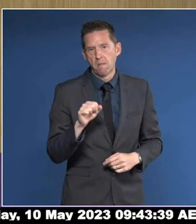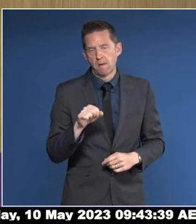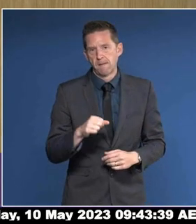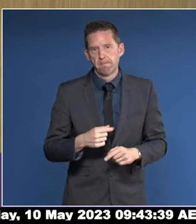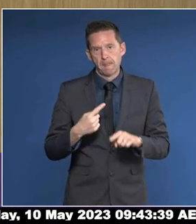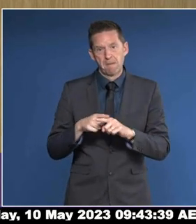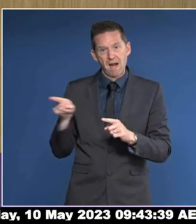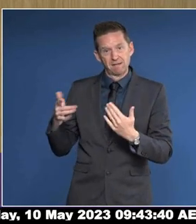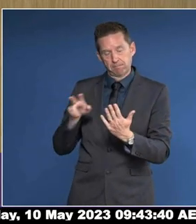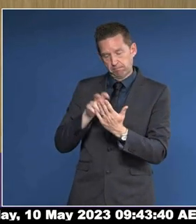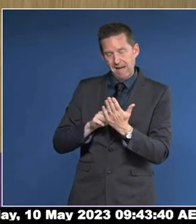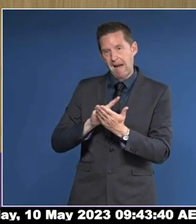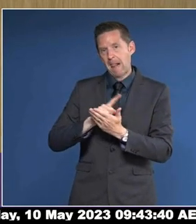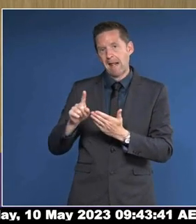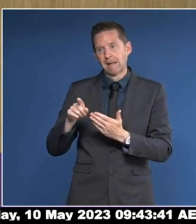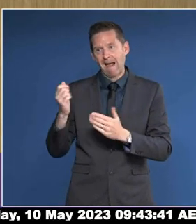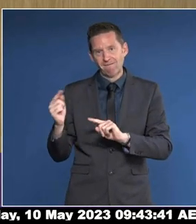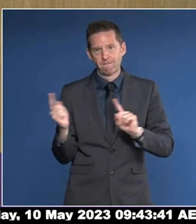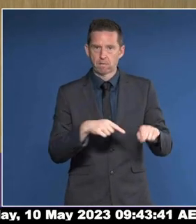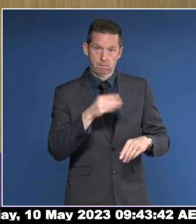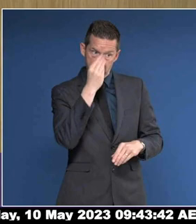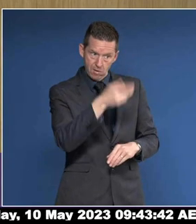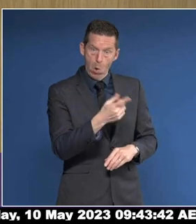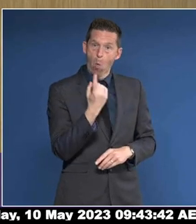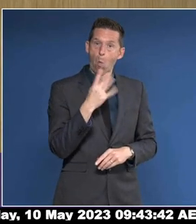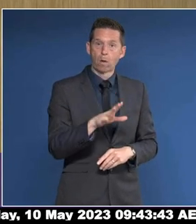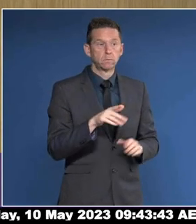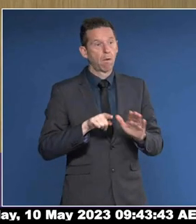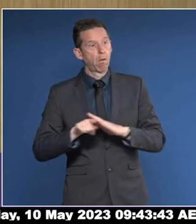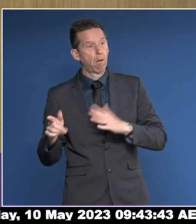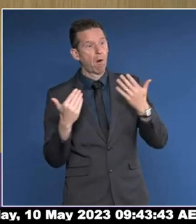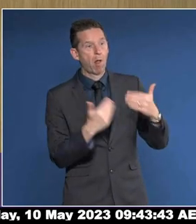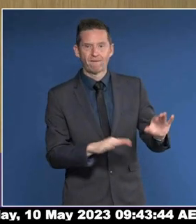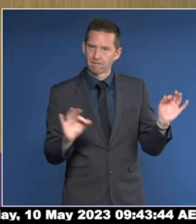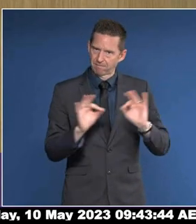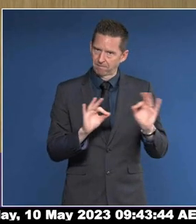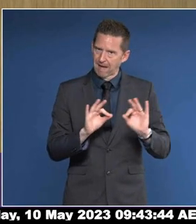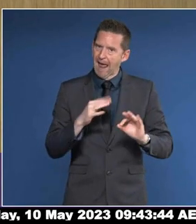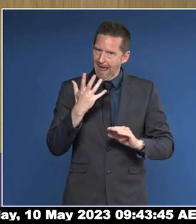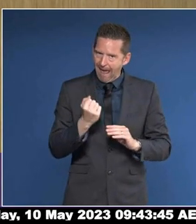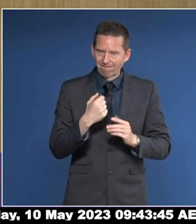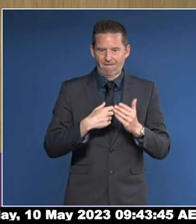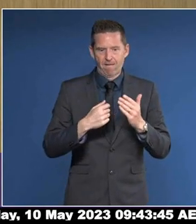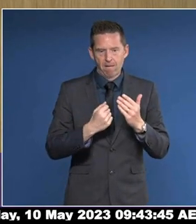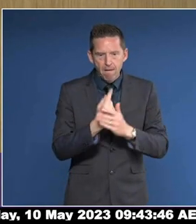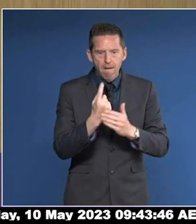that then occurred. So, that was not a one-off visit. That was one visit as part of that investigation and assessment process.